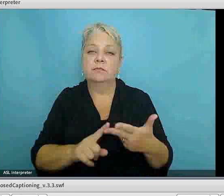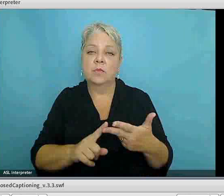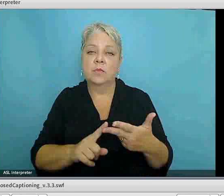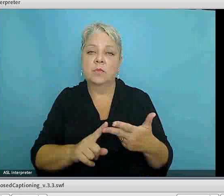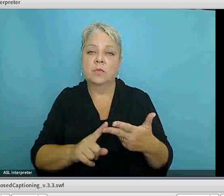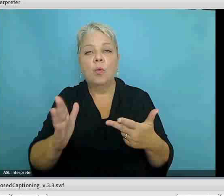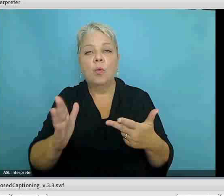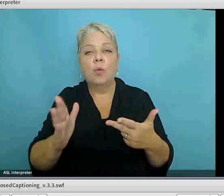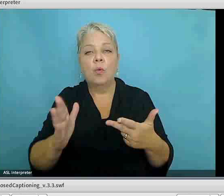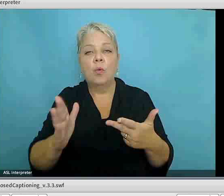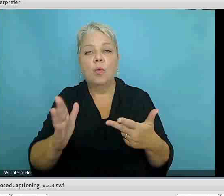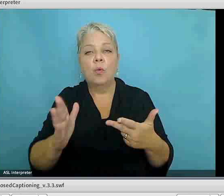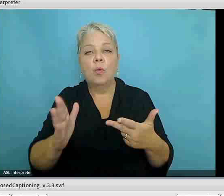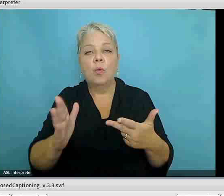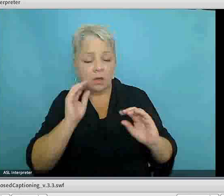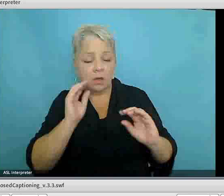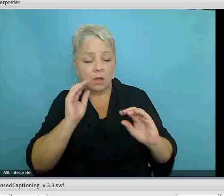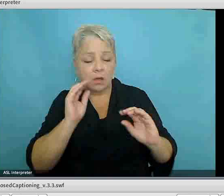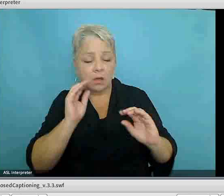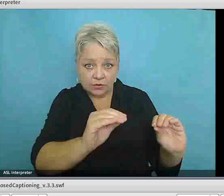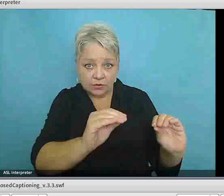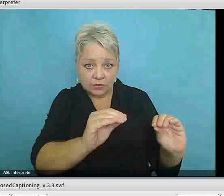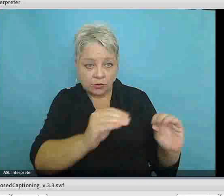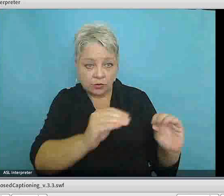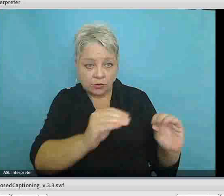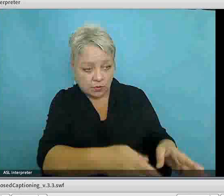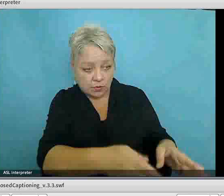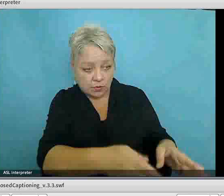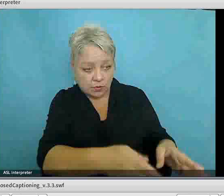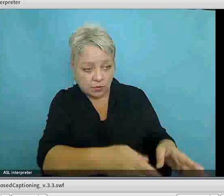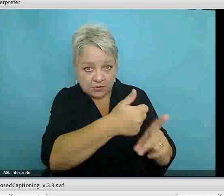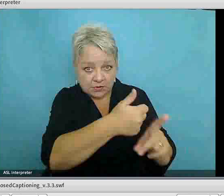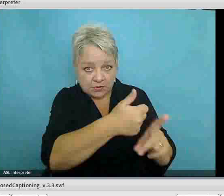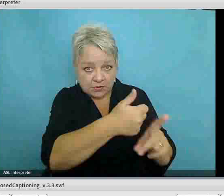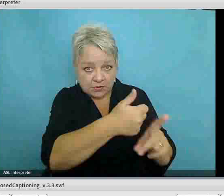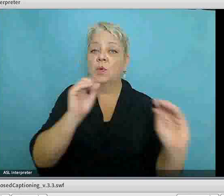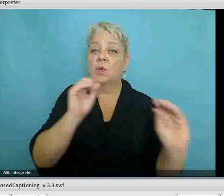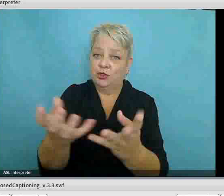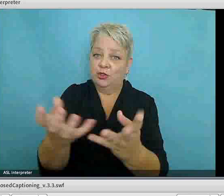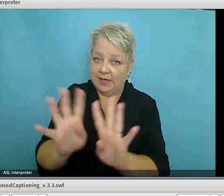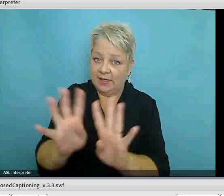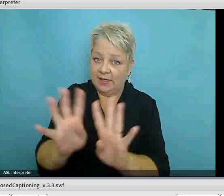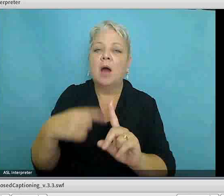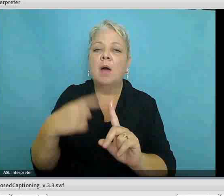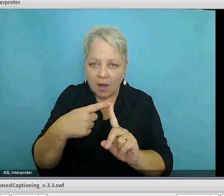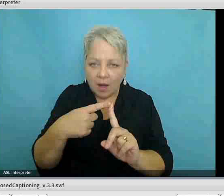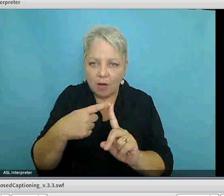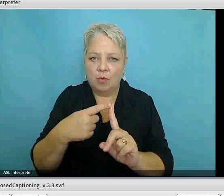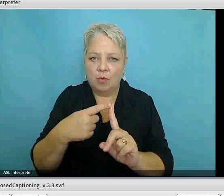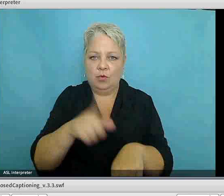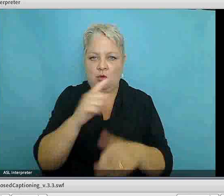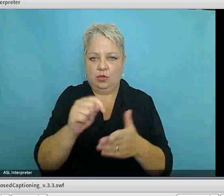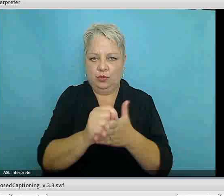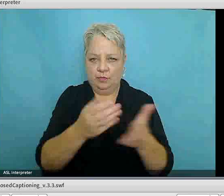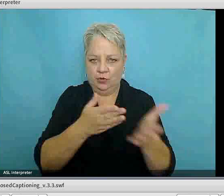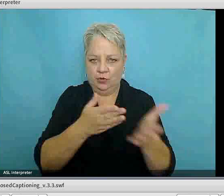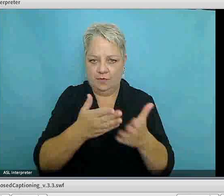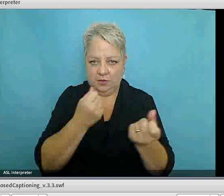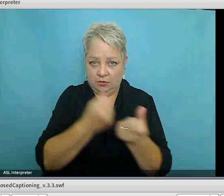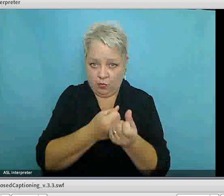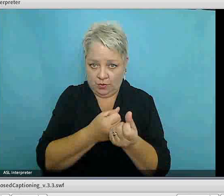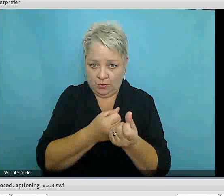the enrollee and to the rest of the Care Team about long-term services and supports; provide